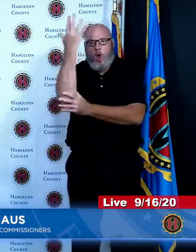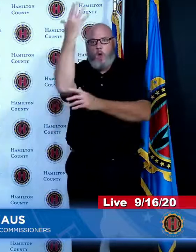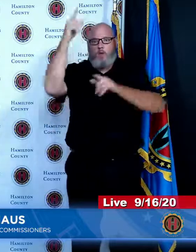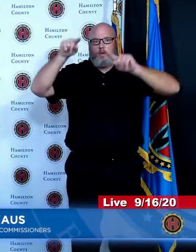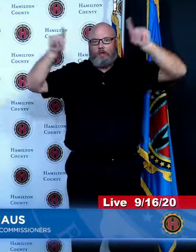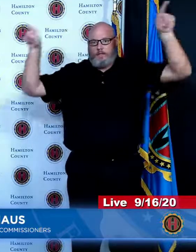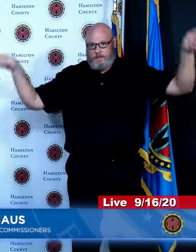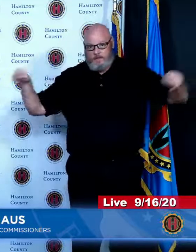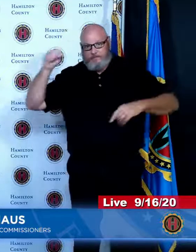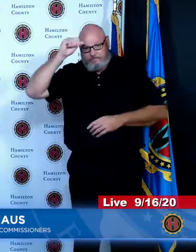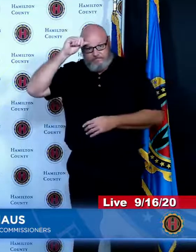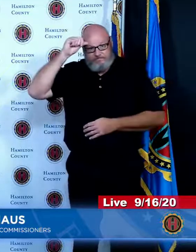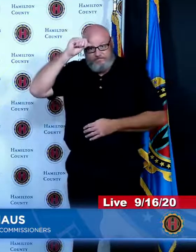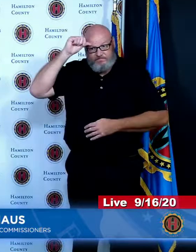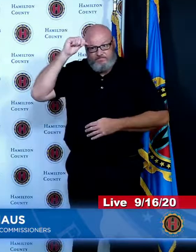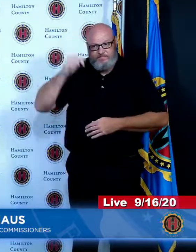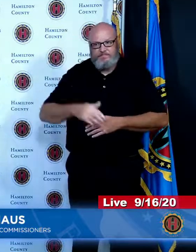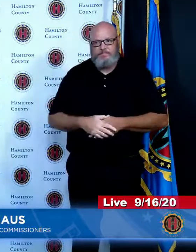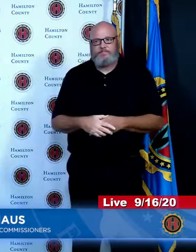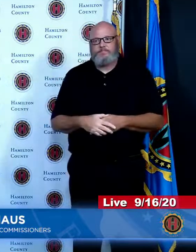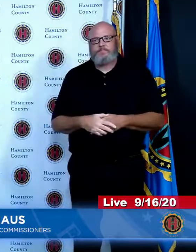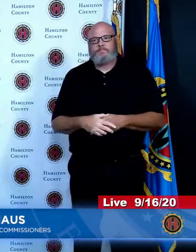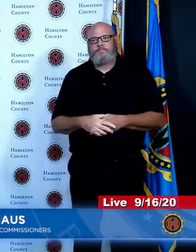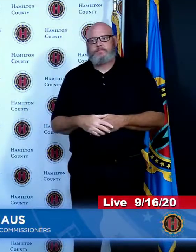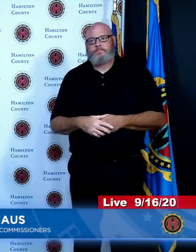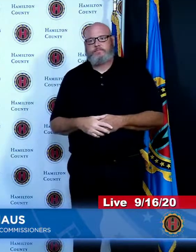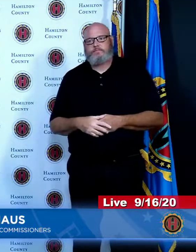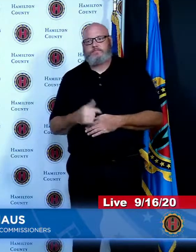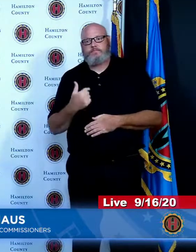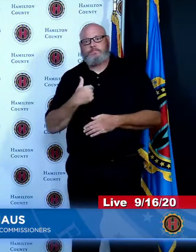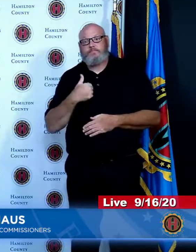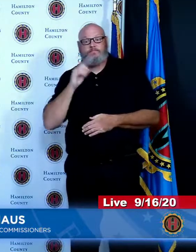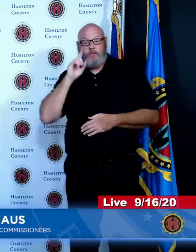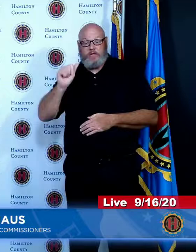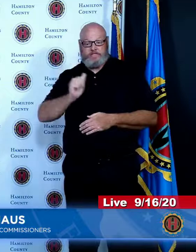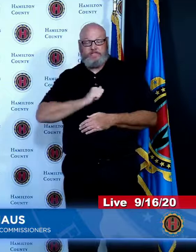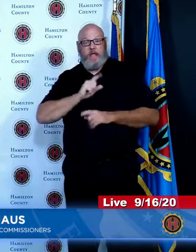we're showing the self-response rates by